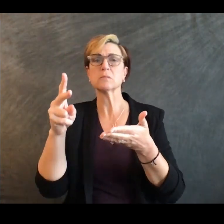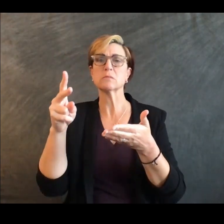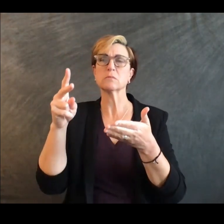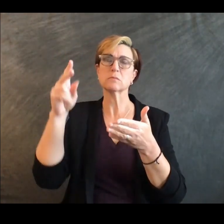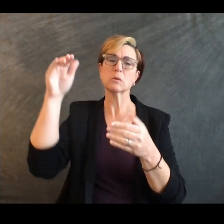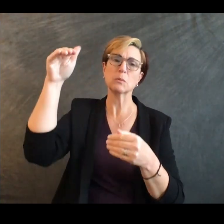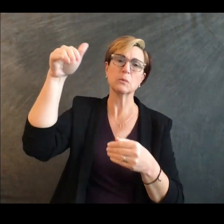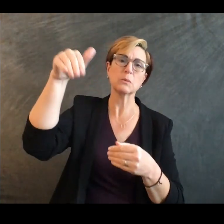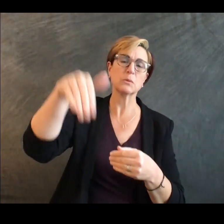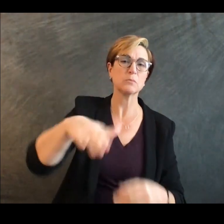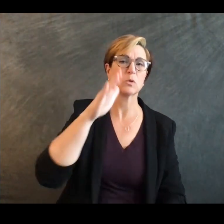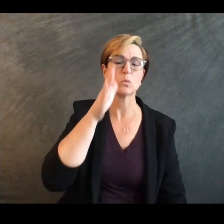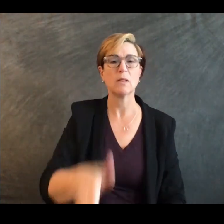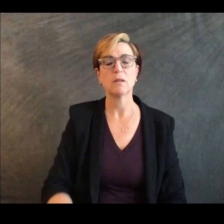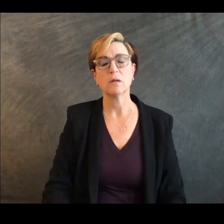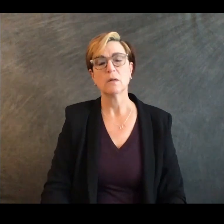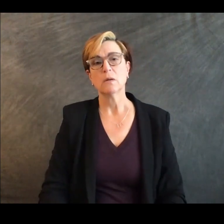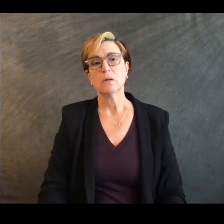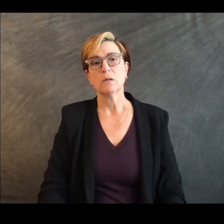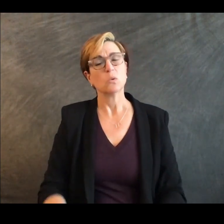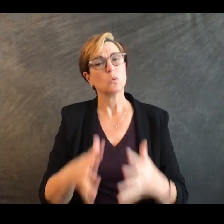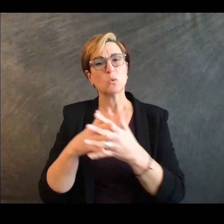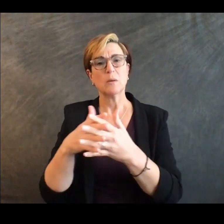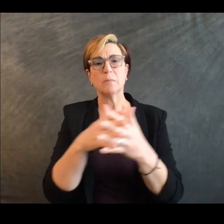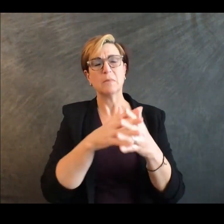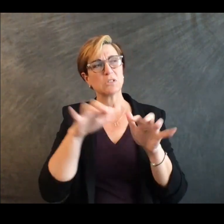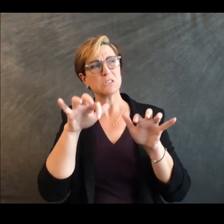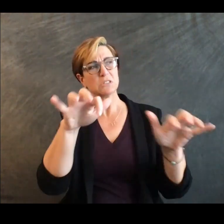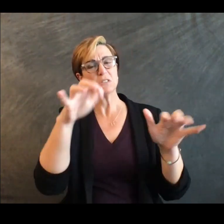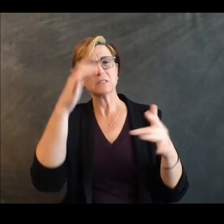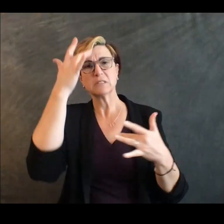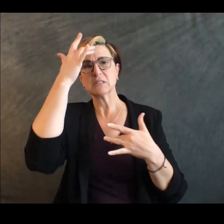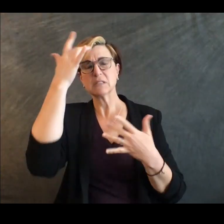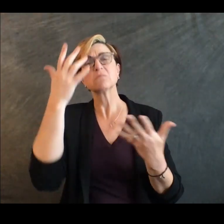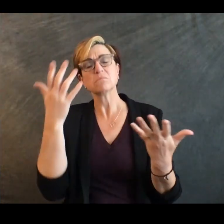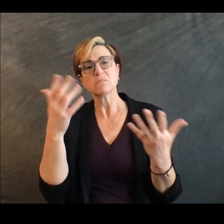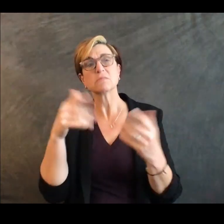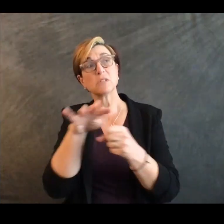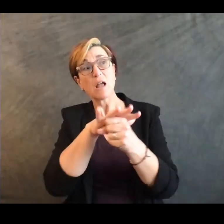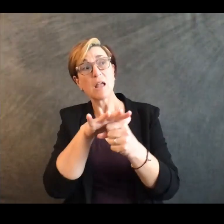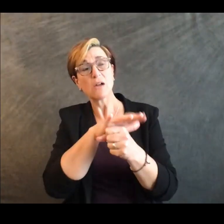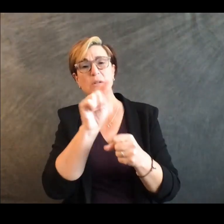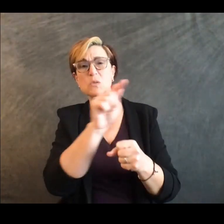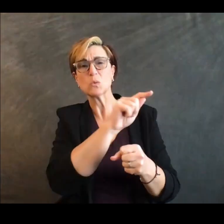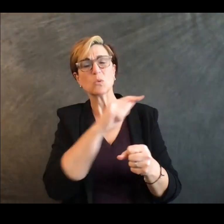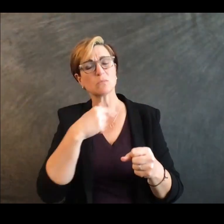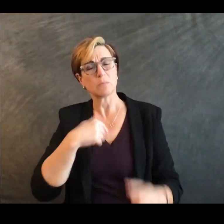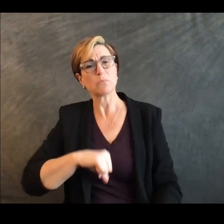but some areas have done so incredibly well we're so proud of them they will